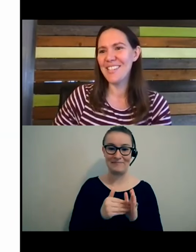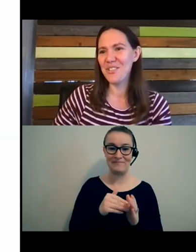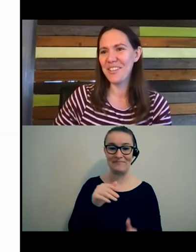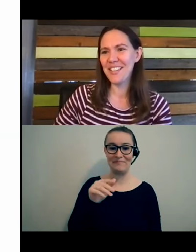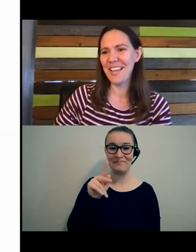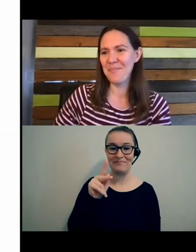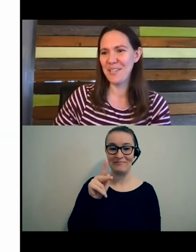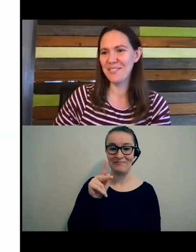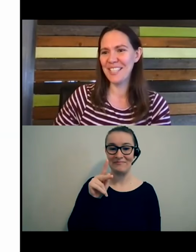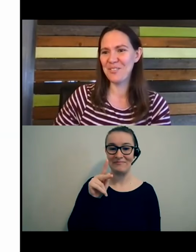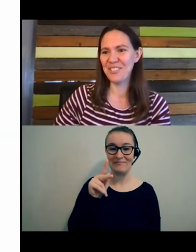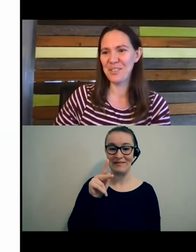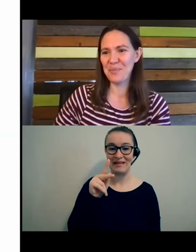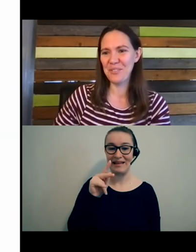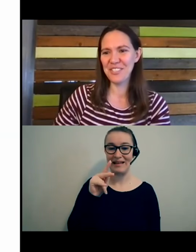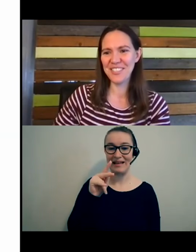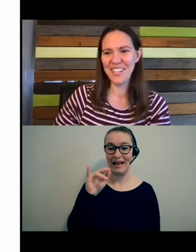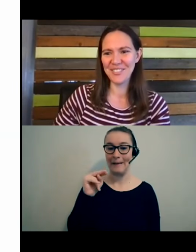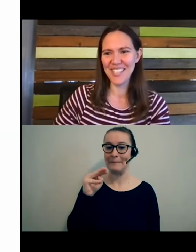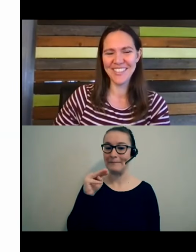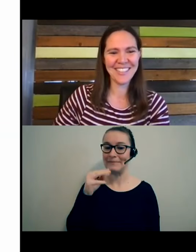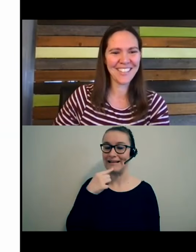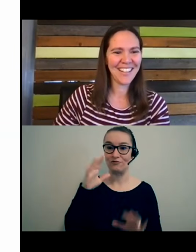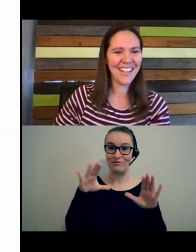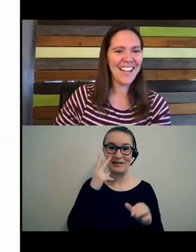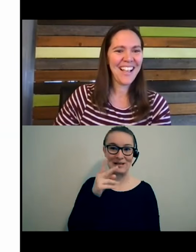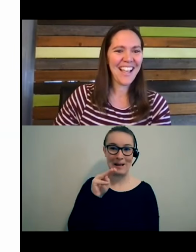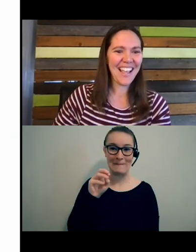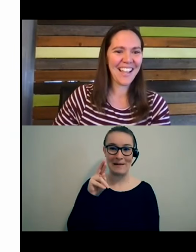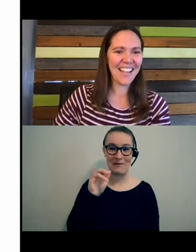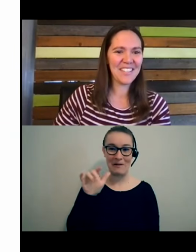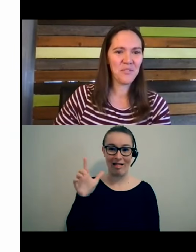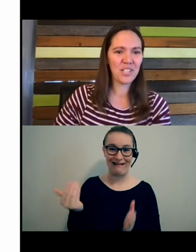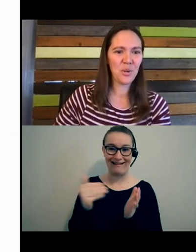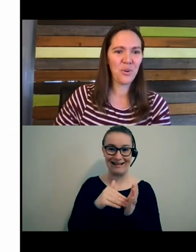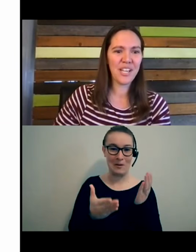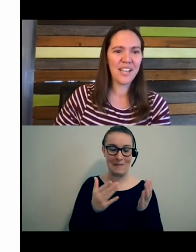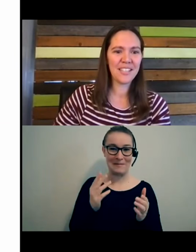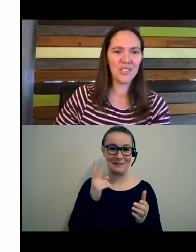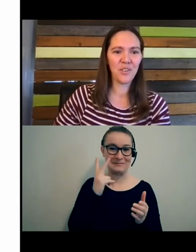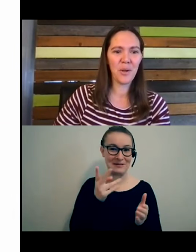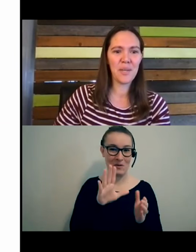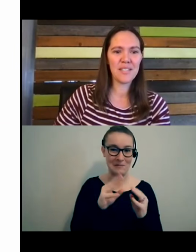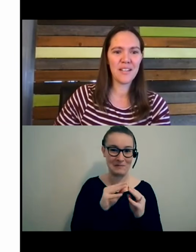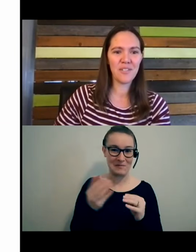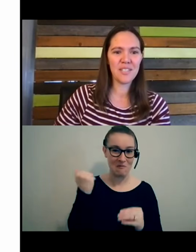so I think Cam might have attended one of your previous talks, Meryl. And Victoria is from San Francisco,